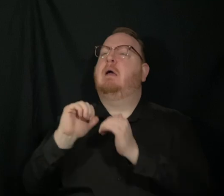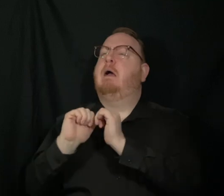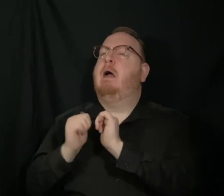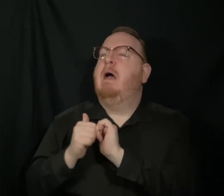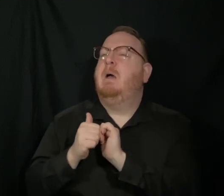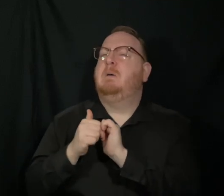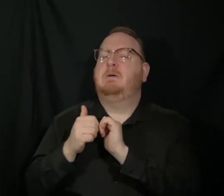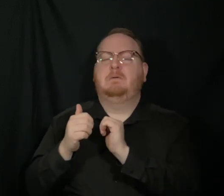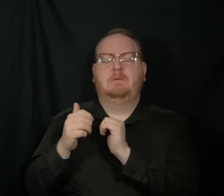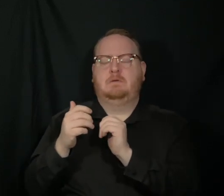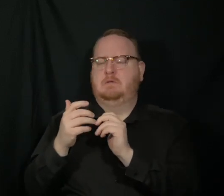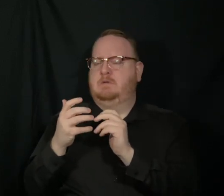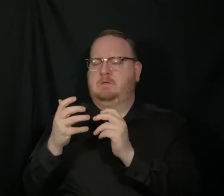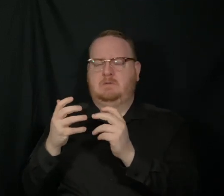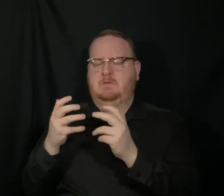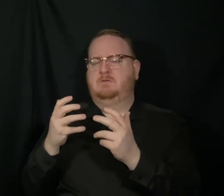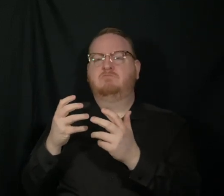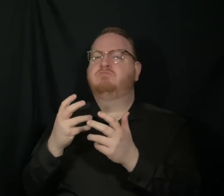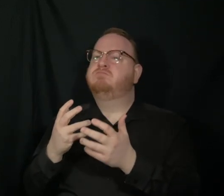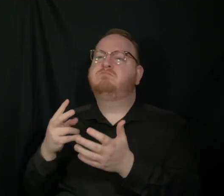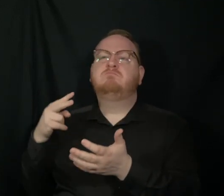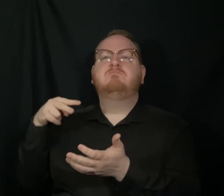so that you can actually stand up for somebody? And I just